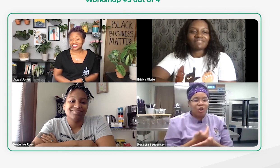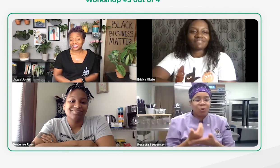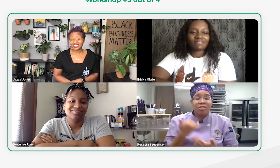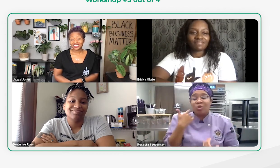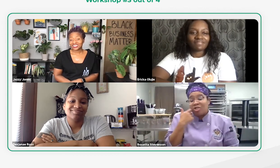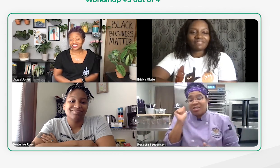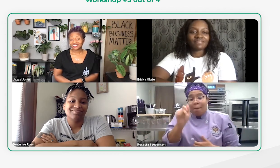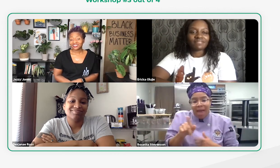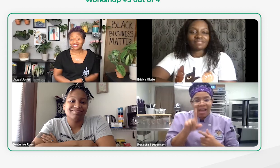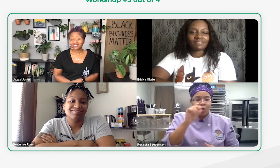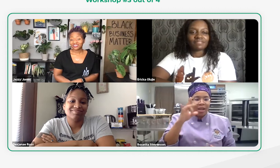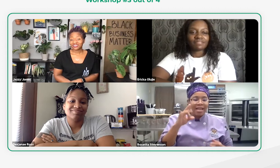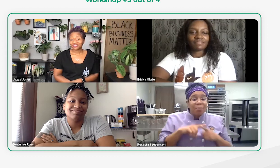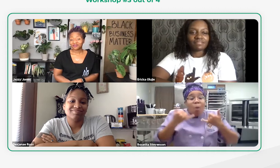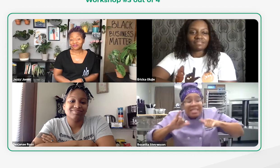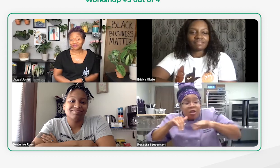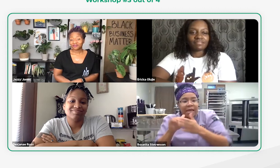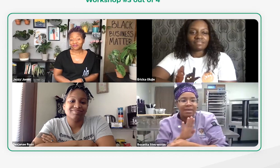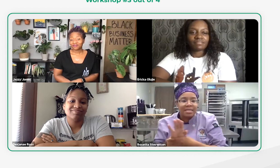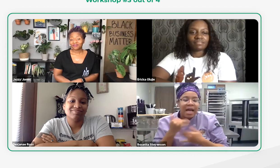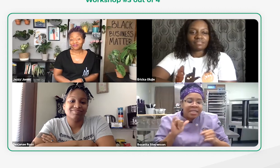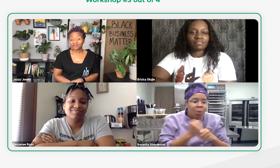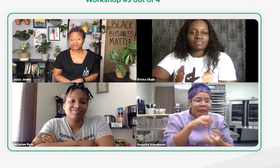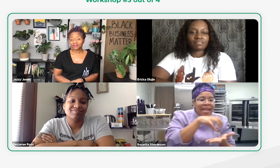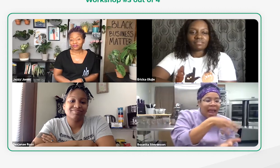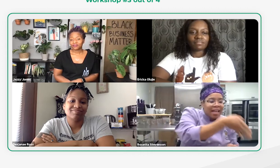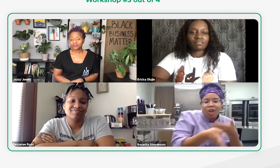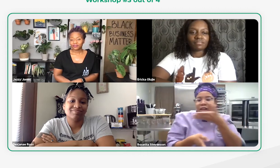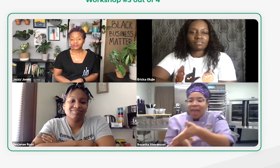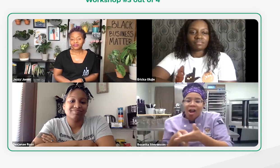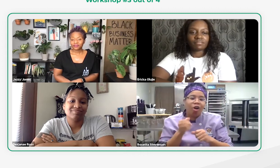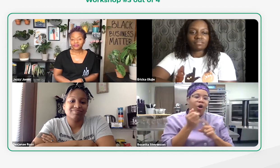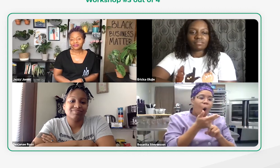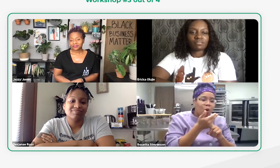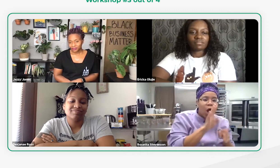you see behind me now. Everything I have is new. I gave back in 2018 with my business. I